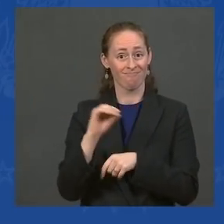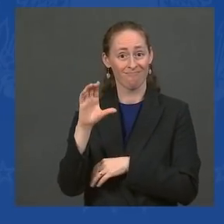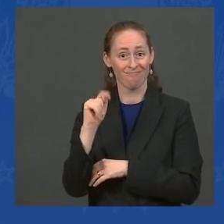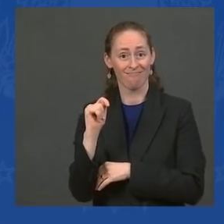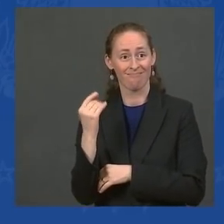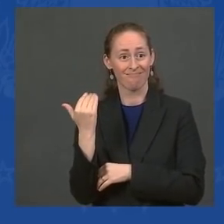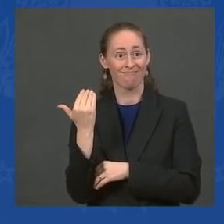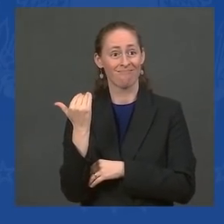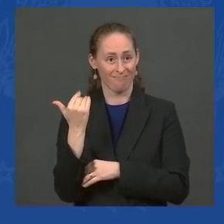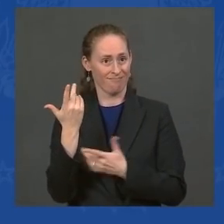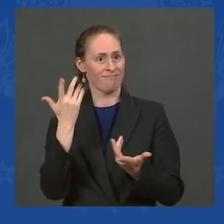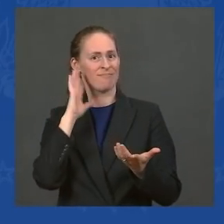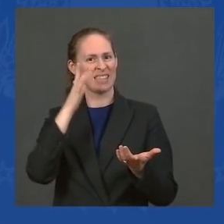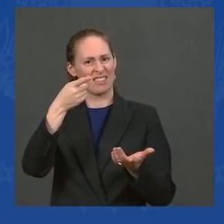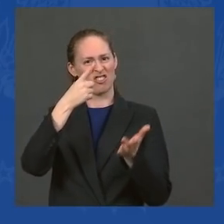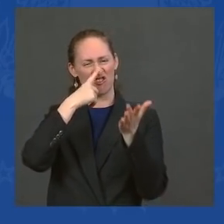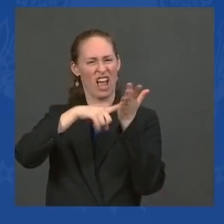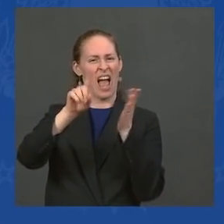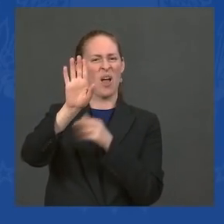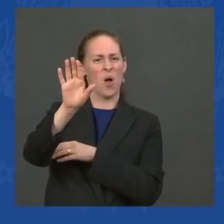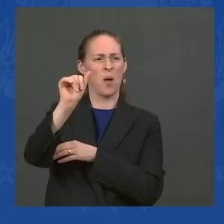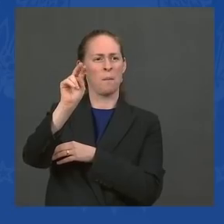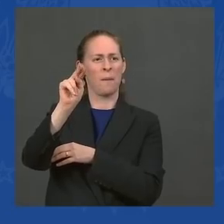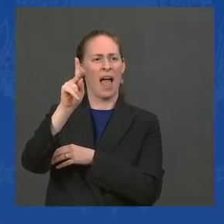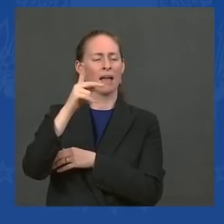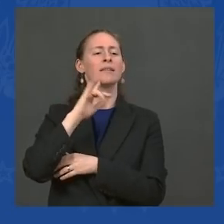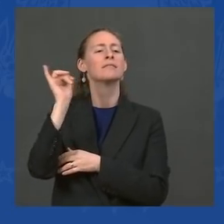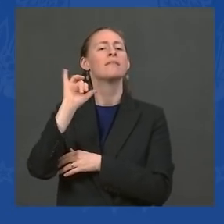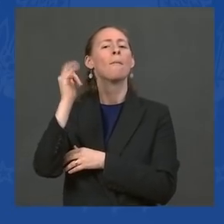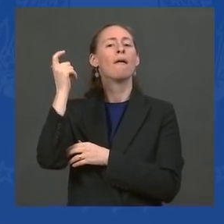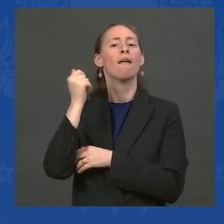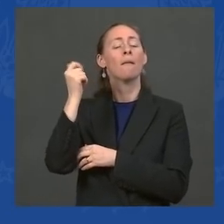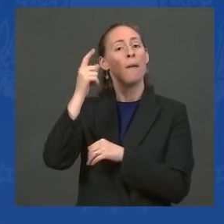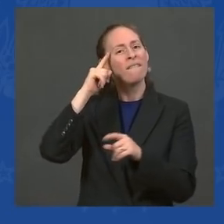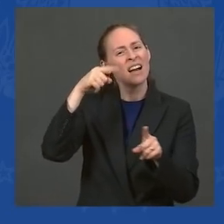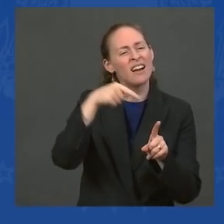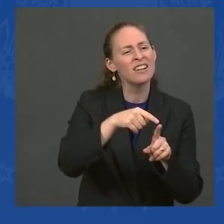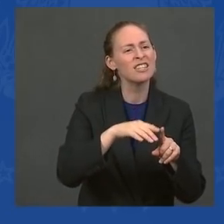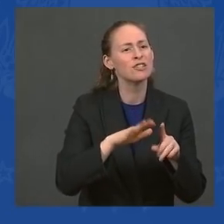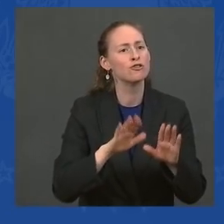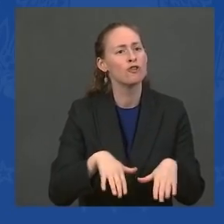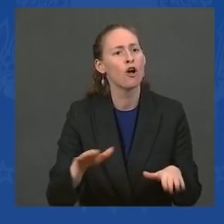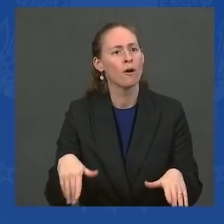just like you get Social Security check, but it's for your children; it's for being able to raise your kids.